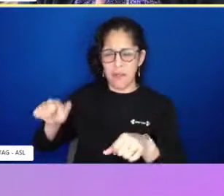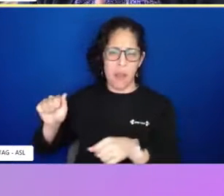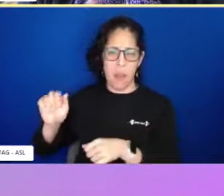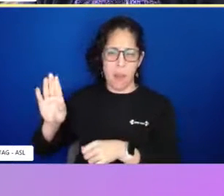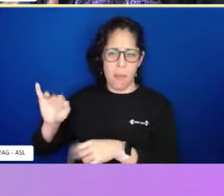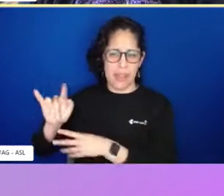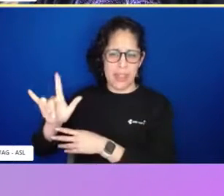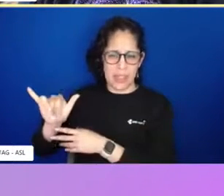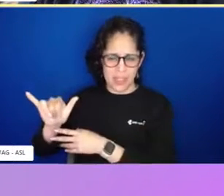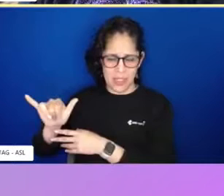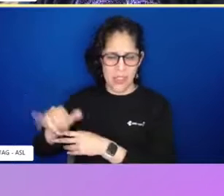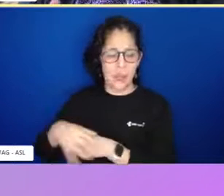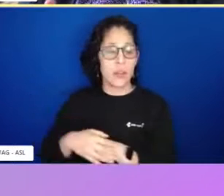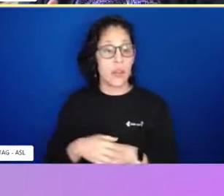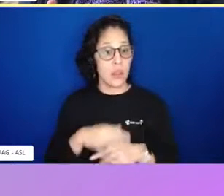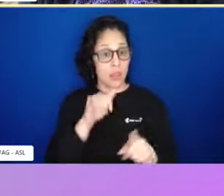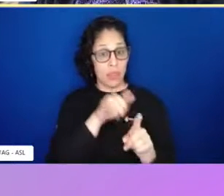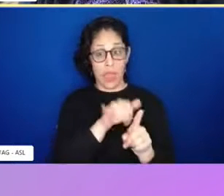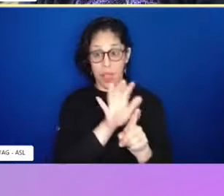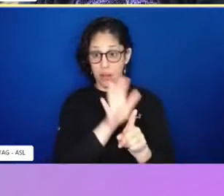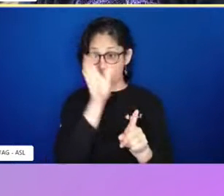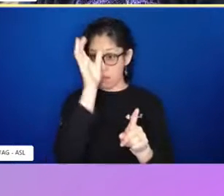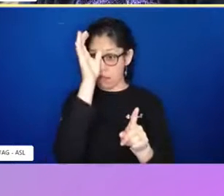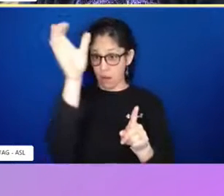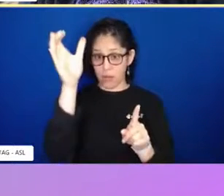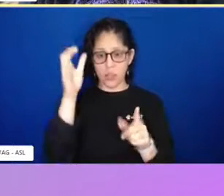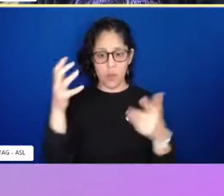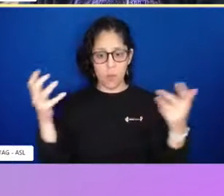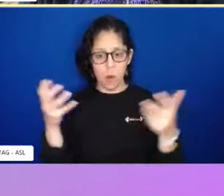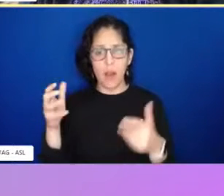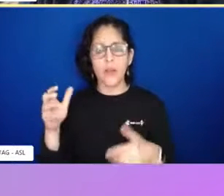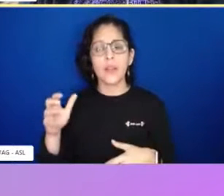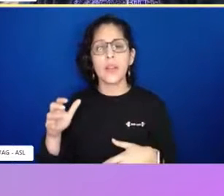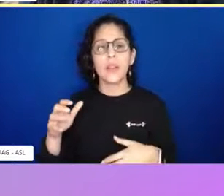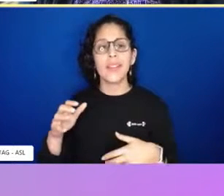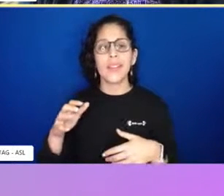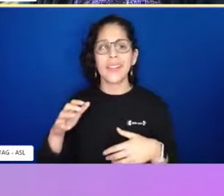can be independently by people regardless of This